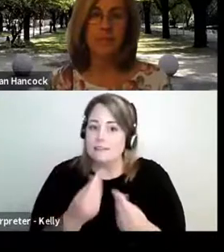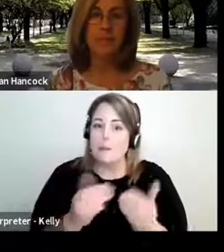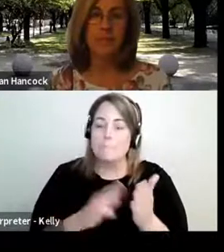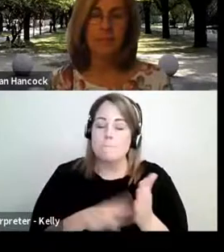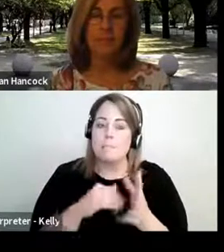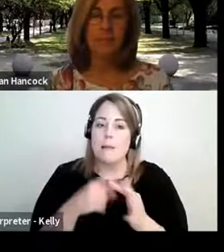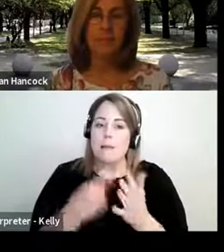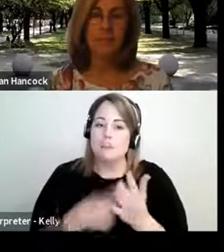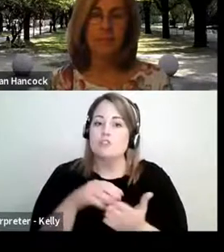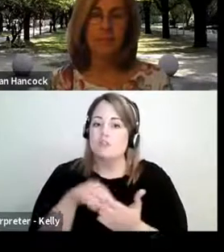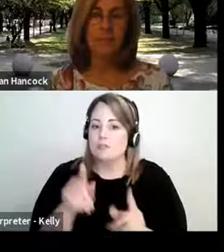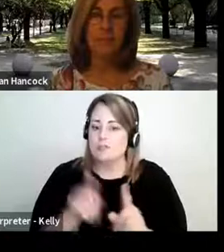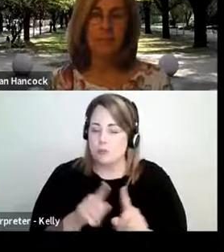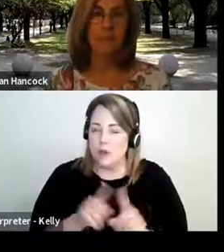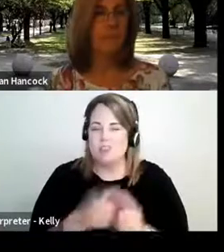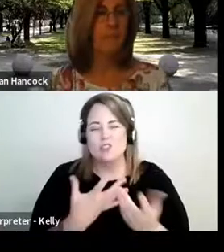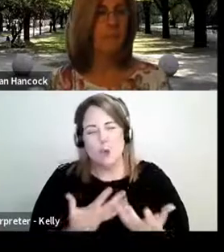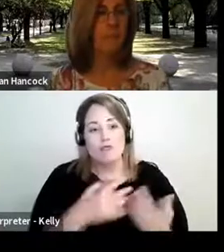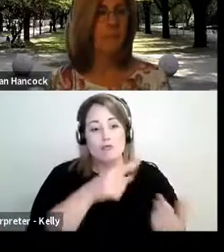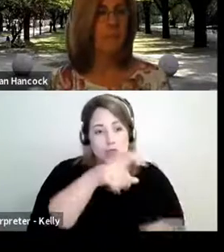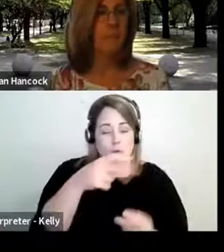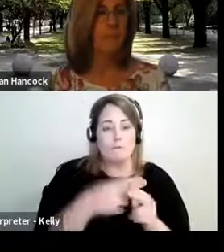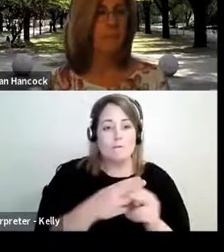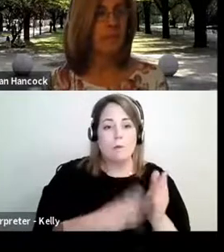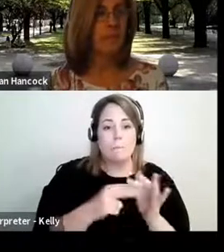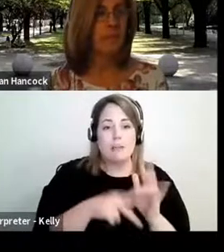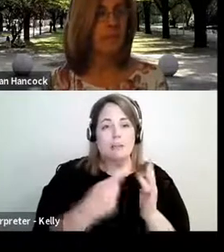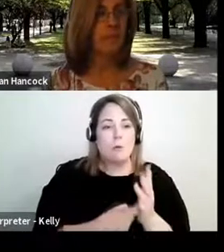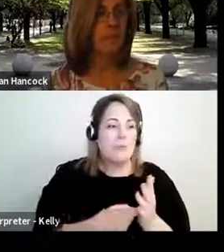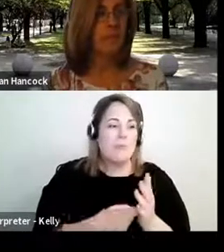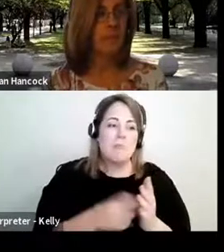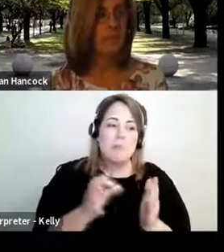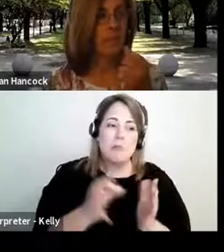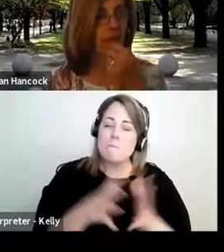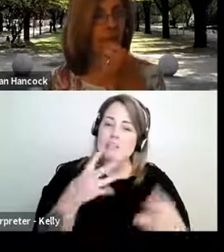So recruitment is less of an issue for us and we always have a study pipeline,